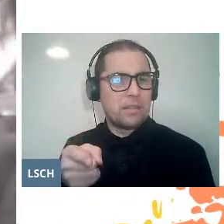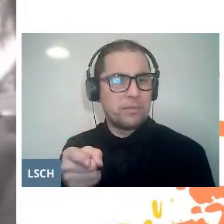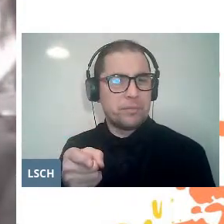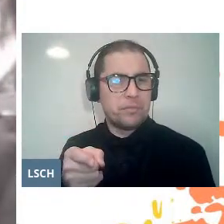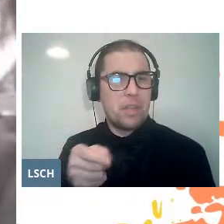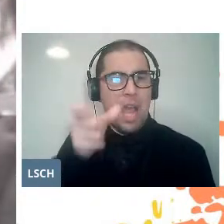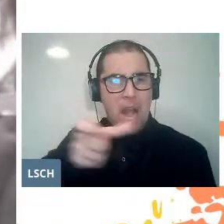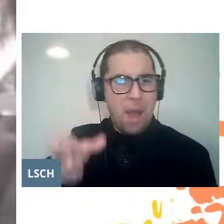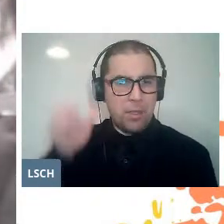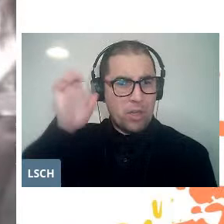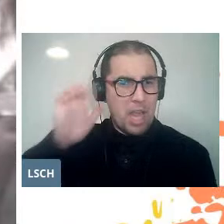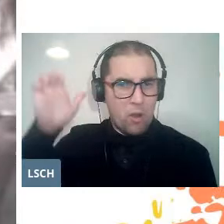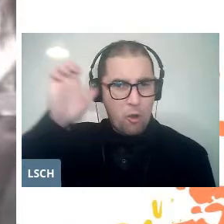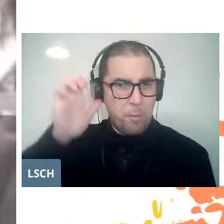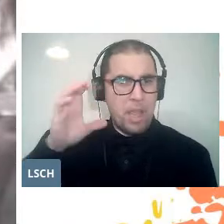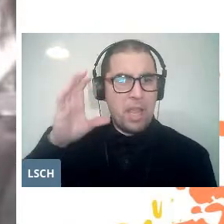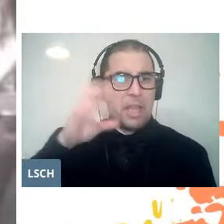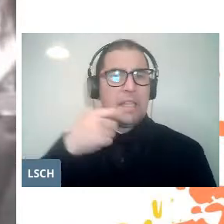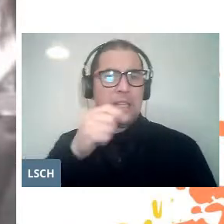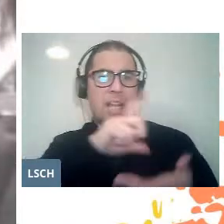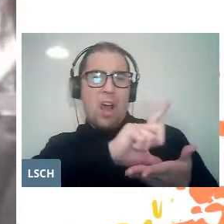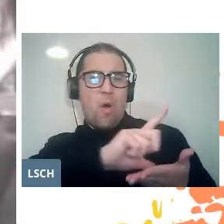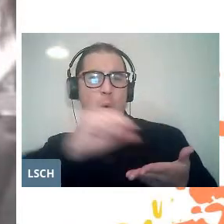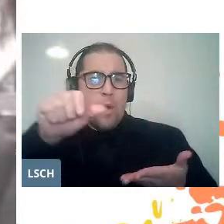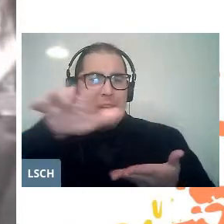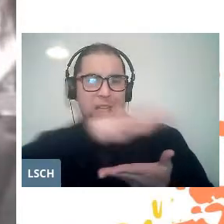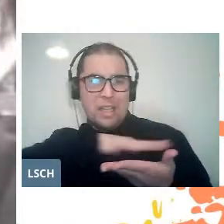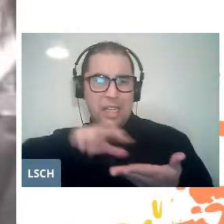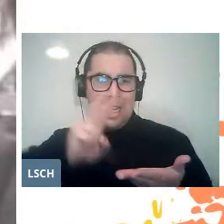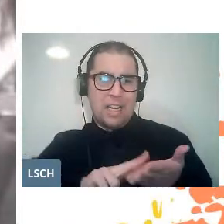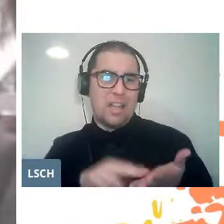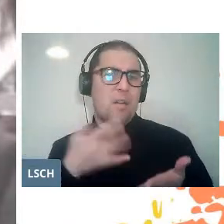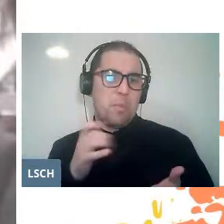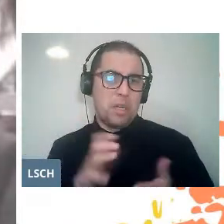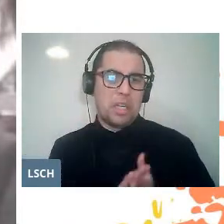sought the escape from reality, because he felt that the revolutions